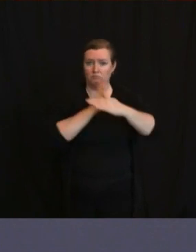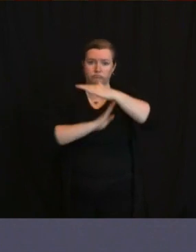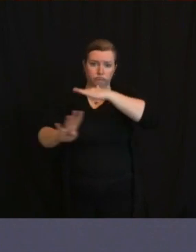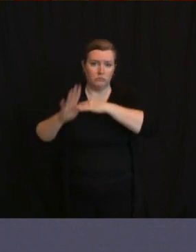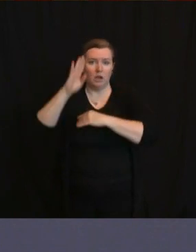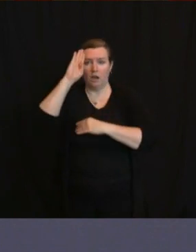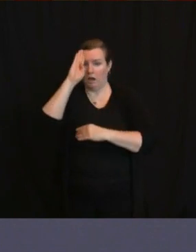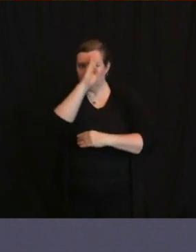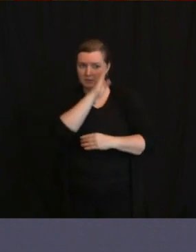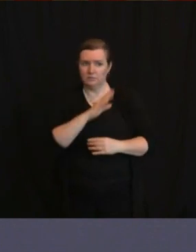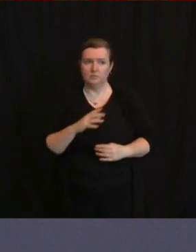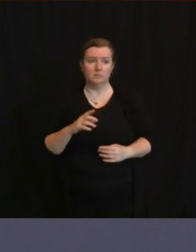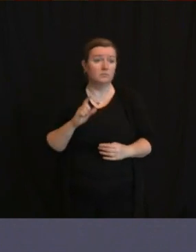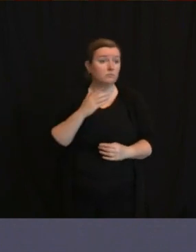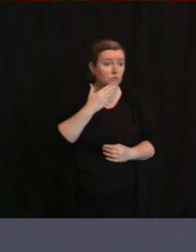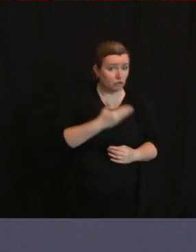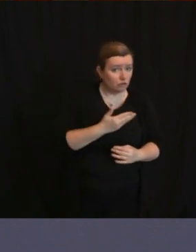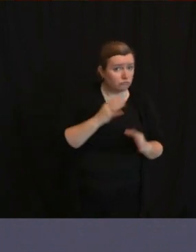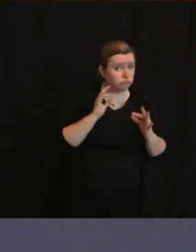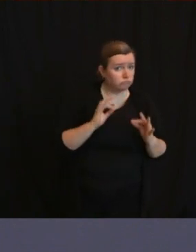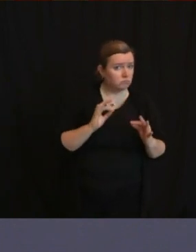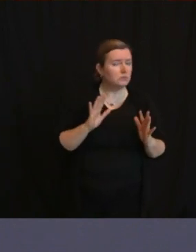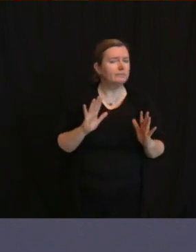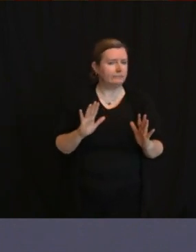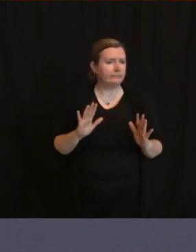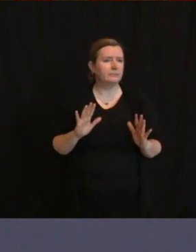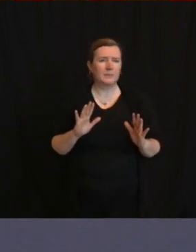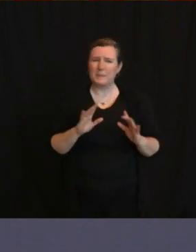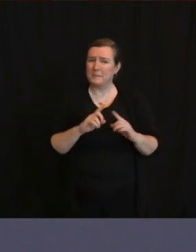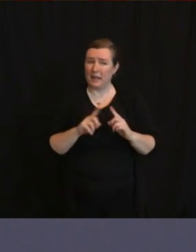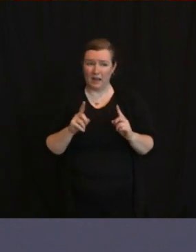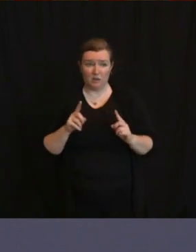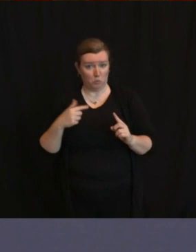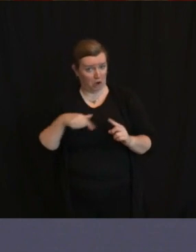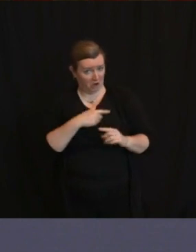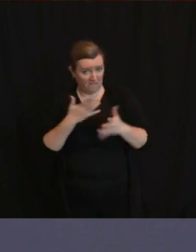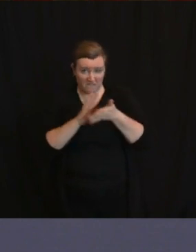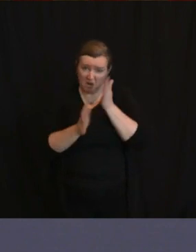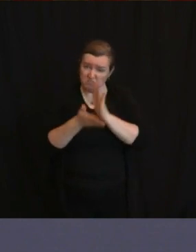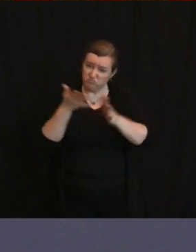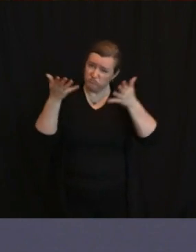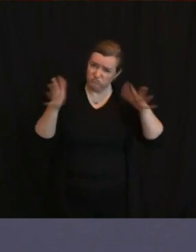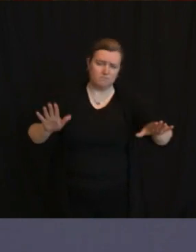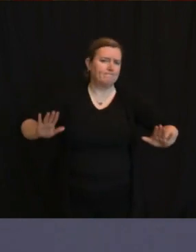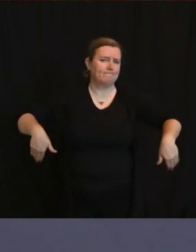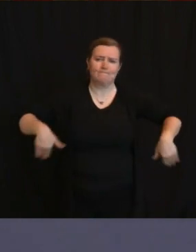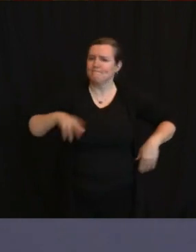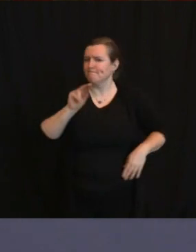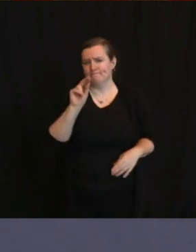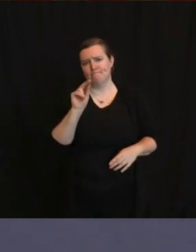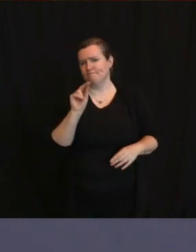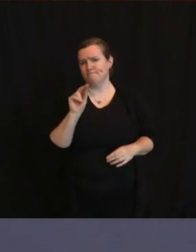TRENDS RIGHT NOW. BUT EQUALLY TRUE WE HAVE NOT ARRIVED AT FLY END ZONE.